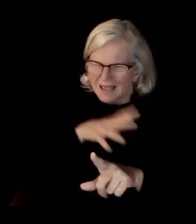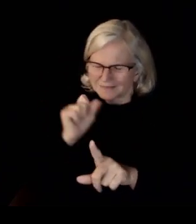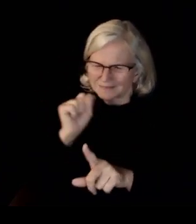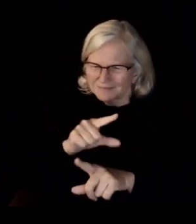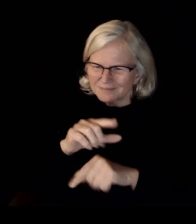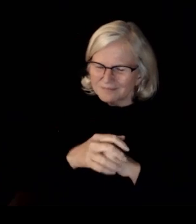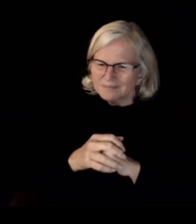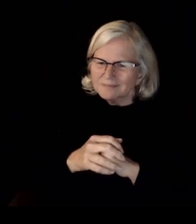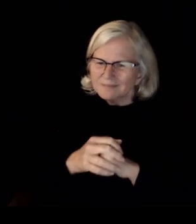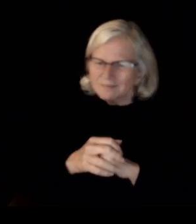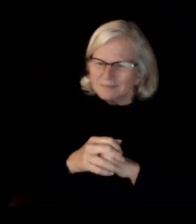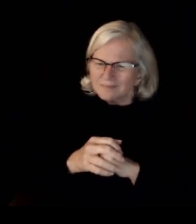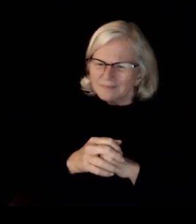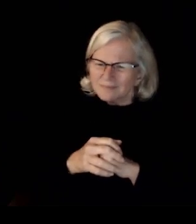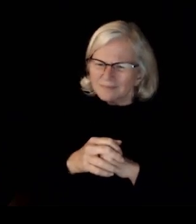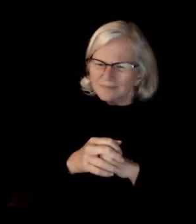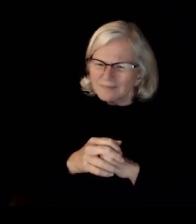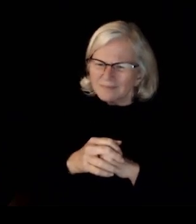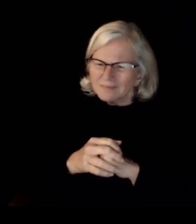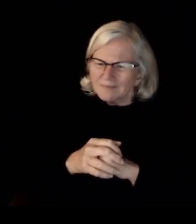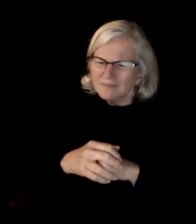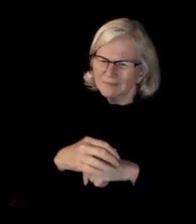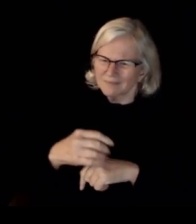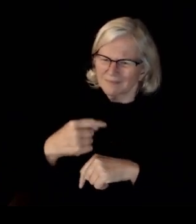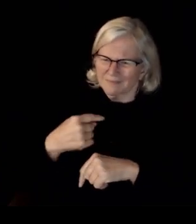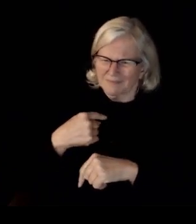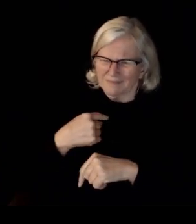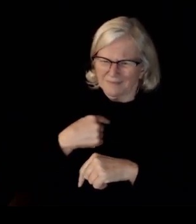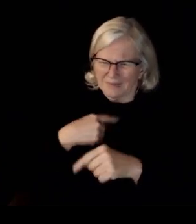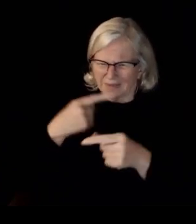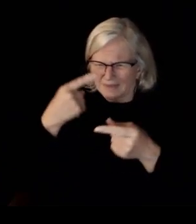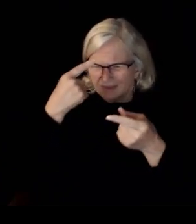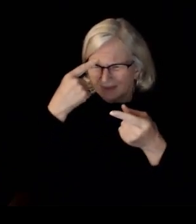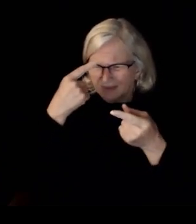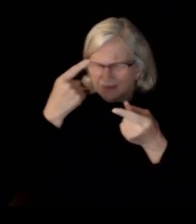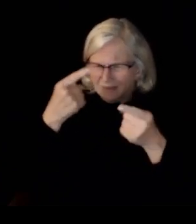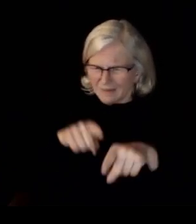with this is just the fear of the risk of COVID whether it be death or disability and